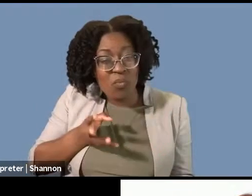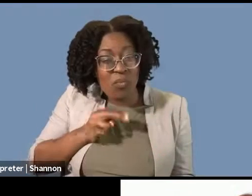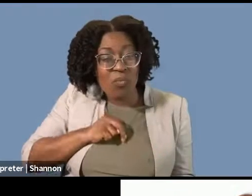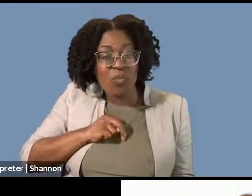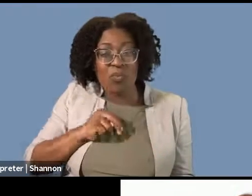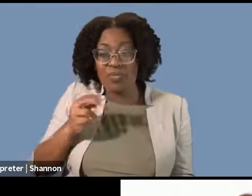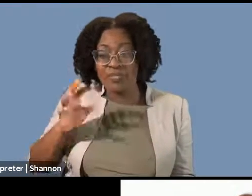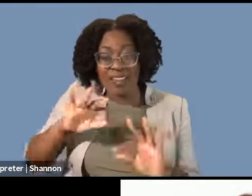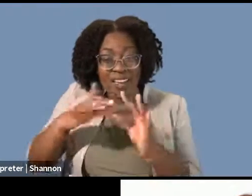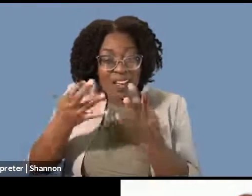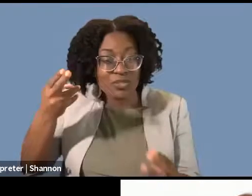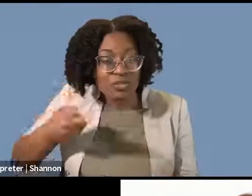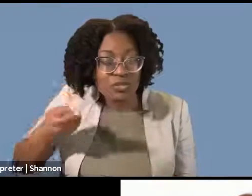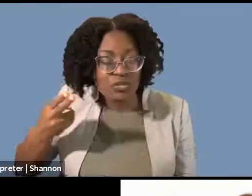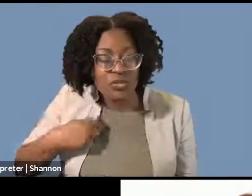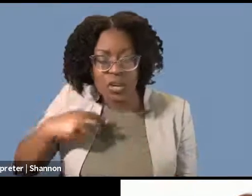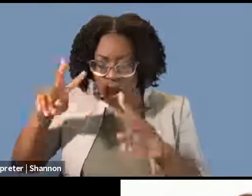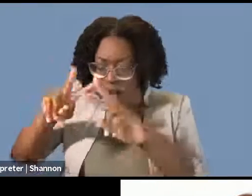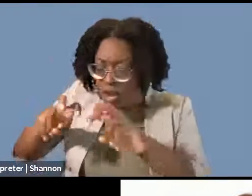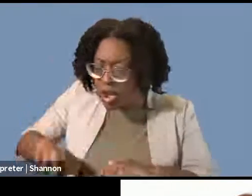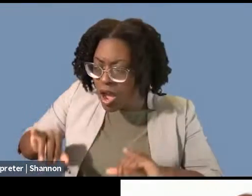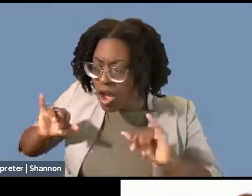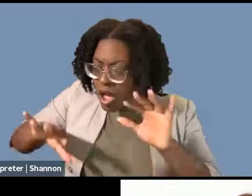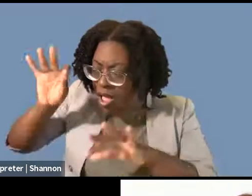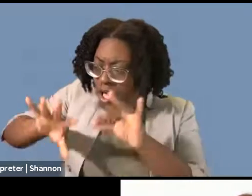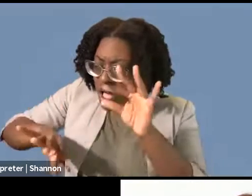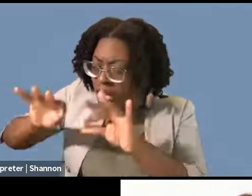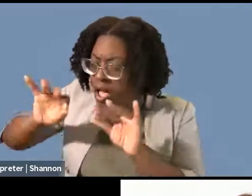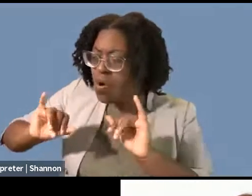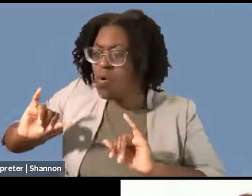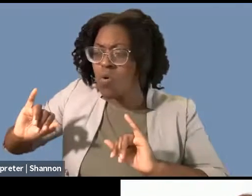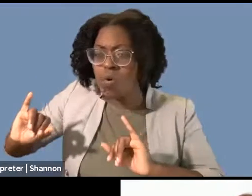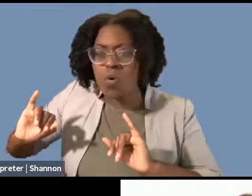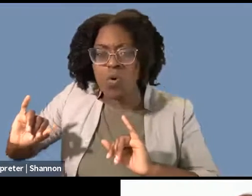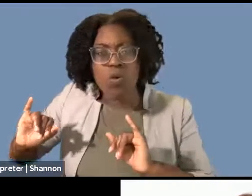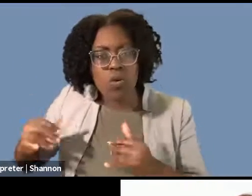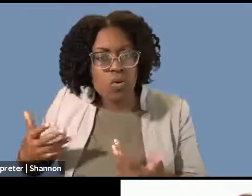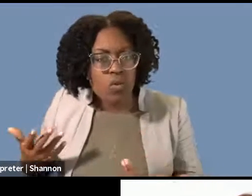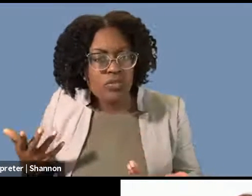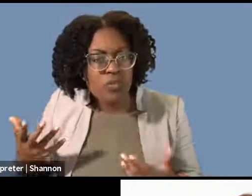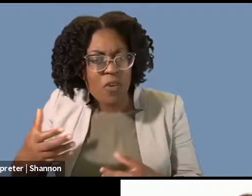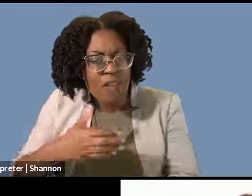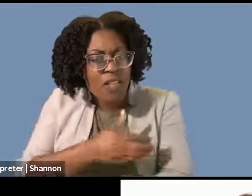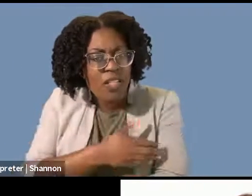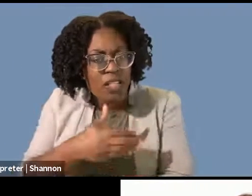attack on the capital is mob violence has been a long-standing part of our history. I learned